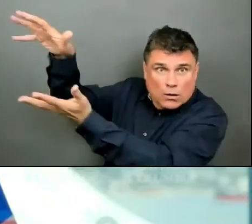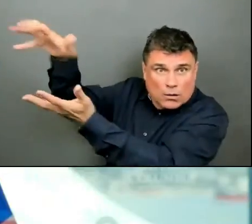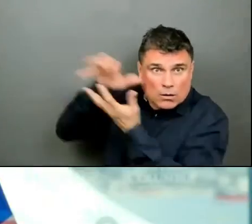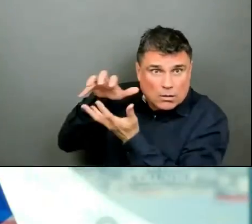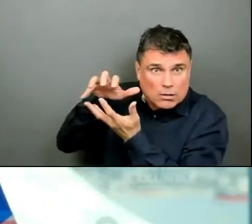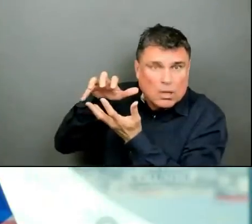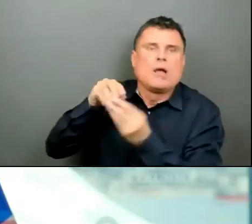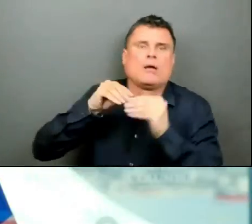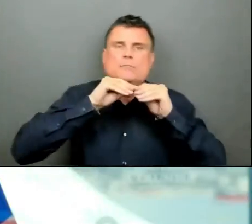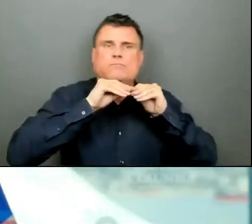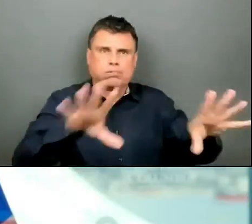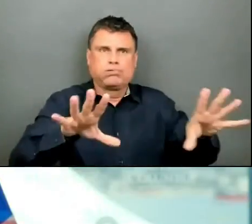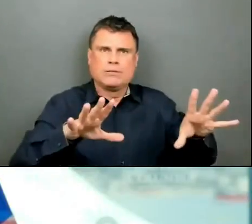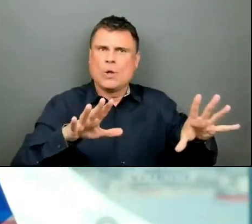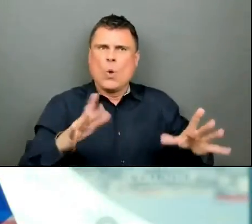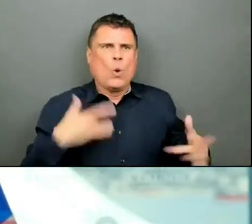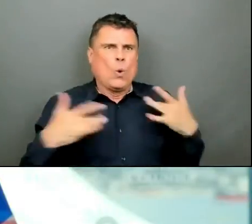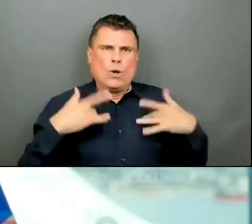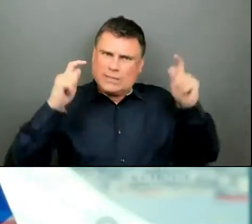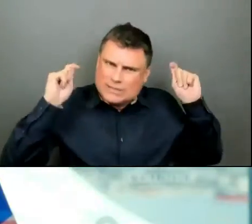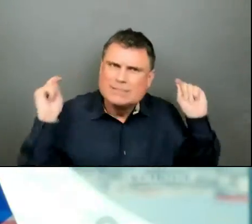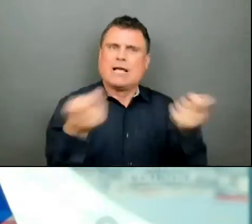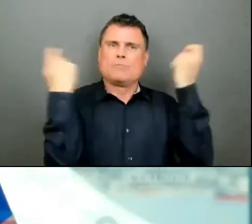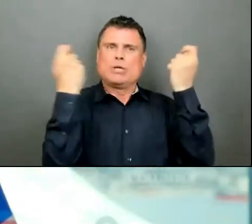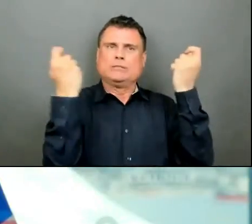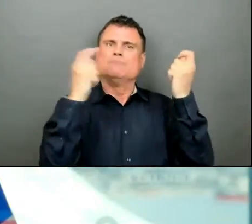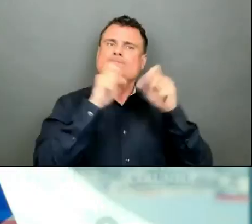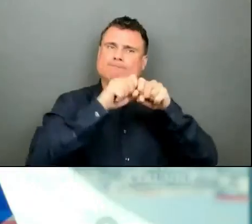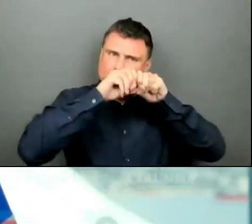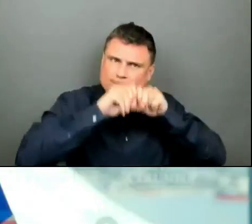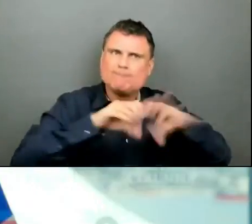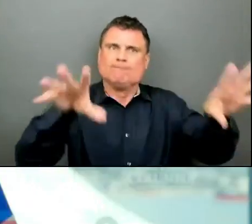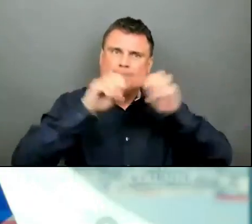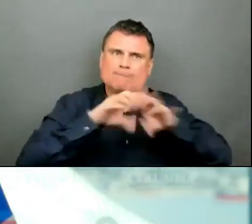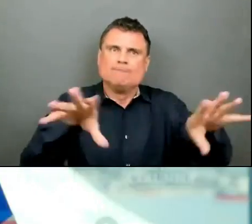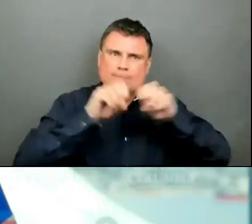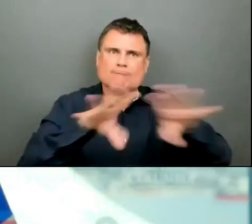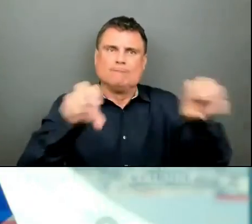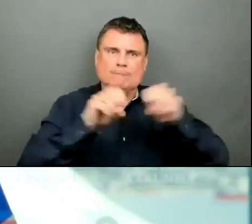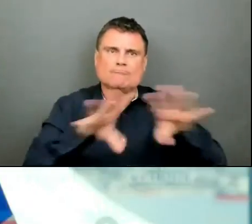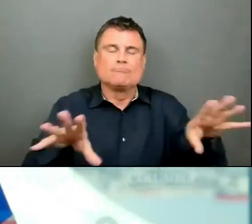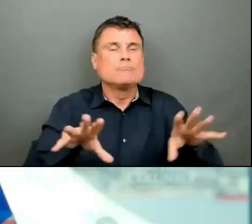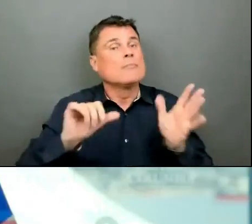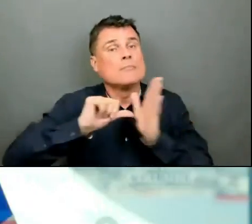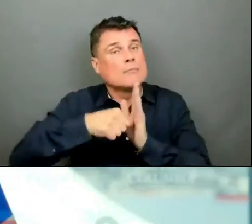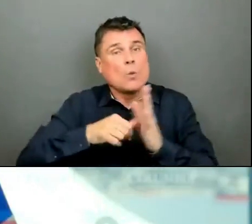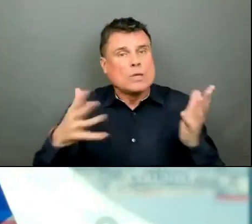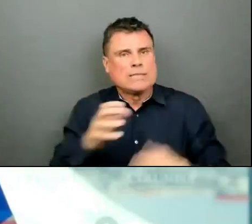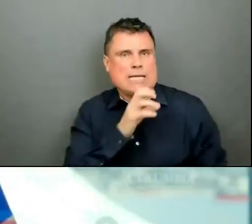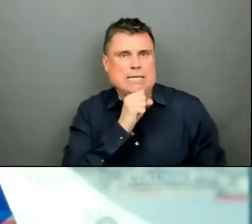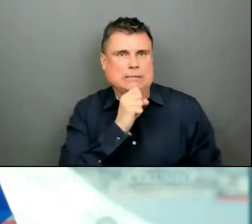every where in BC. I want to repeat that those over the age of 65 and over,